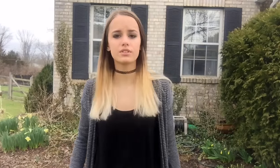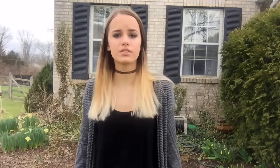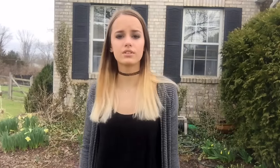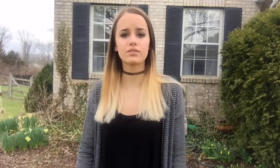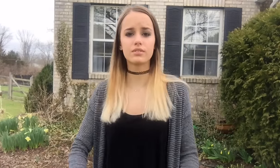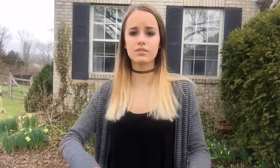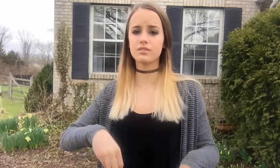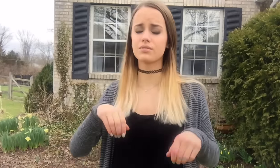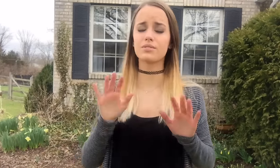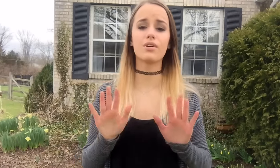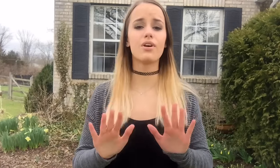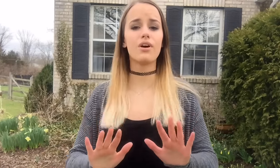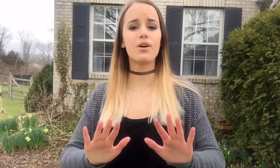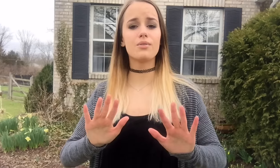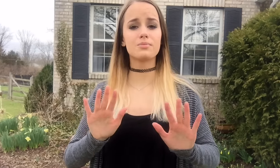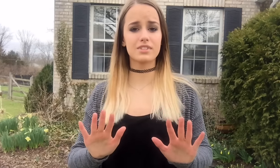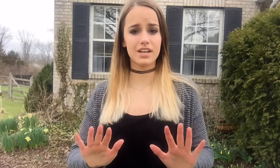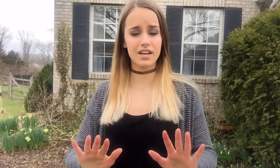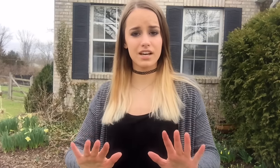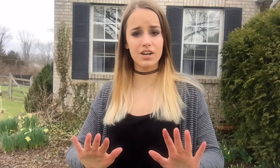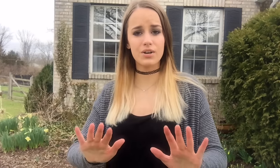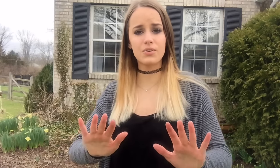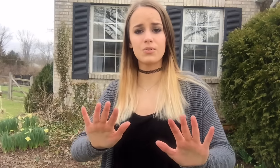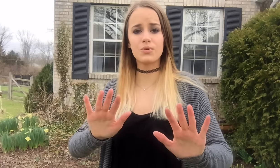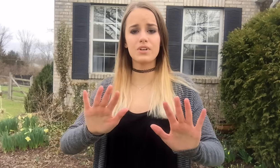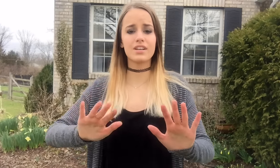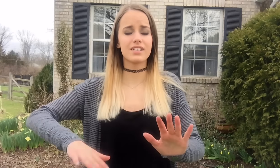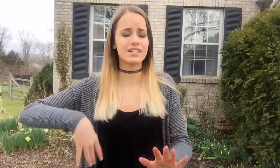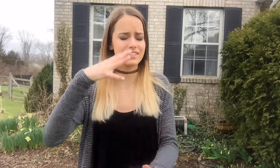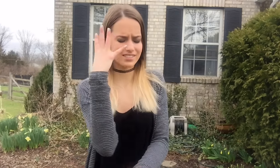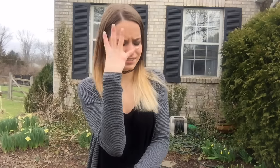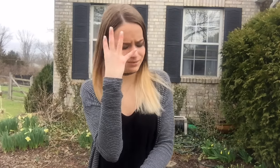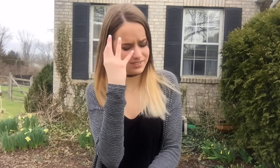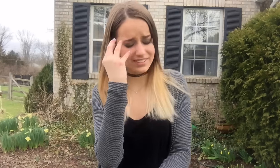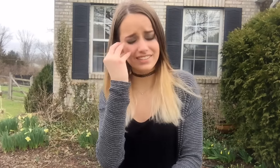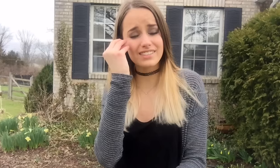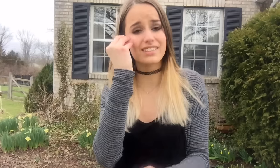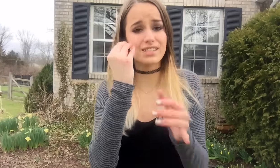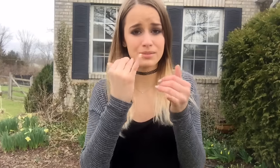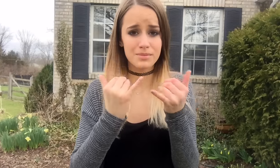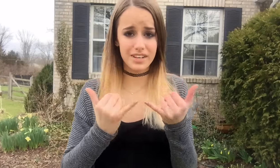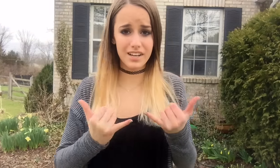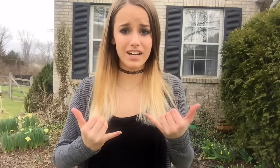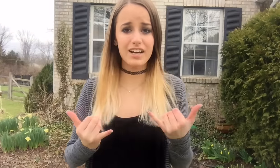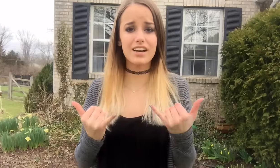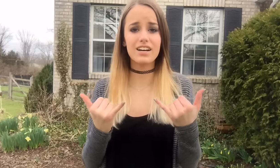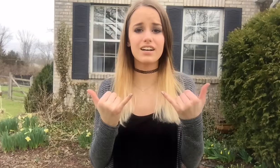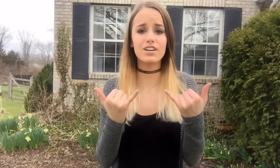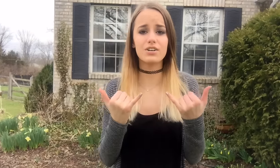Won't you calm down Get some sleep now